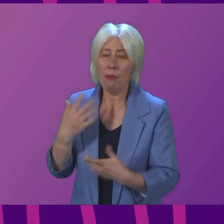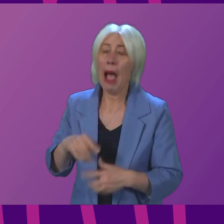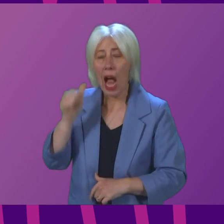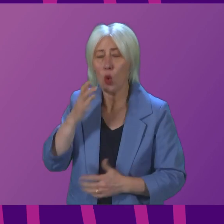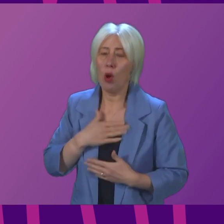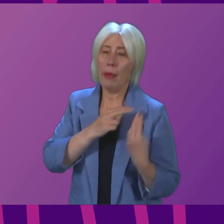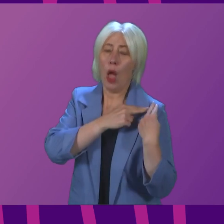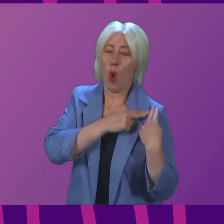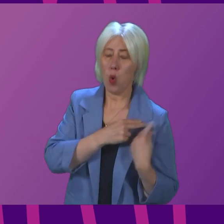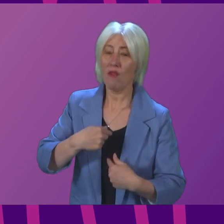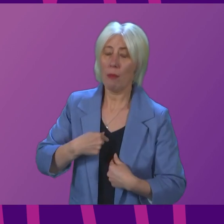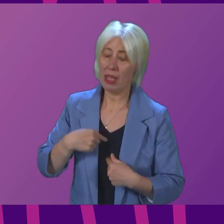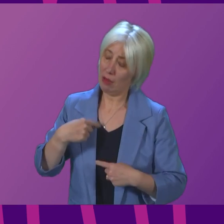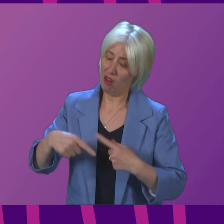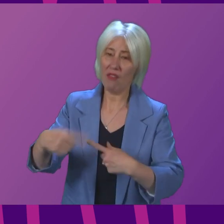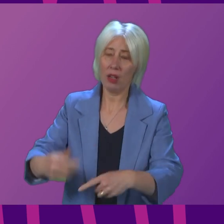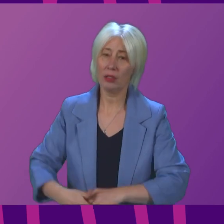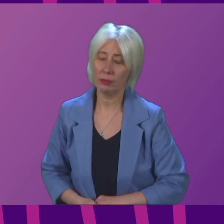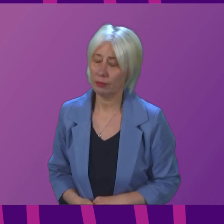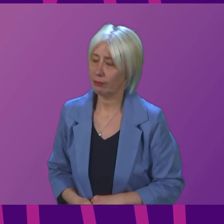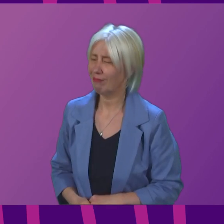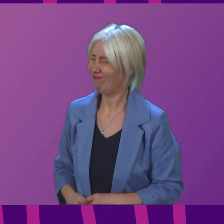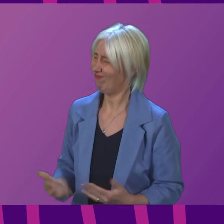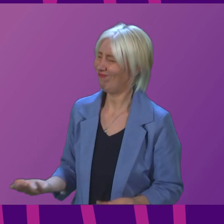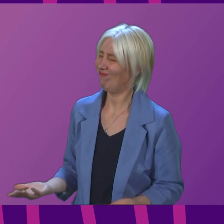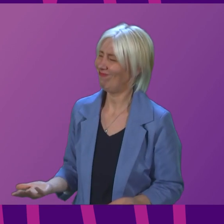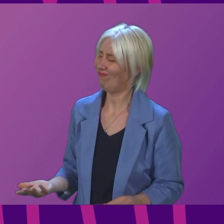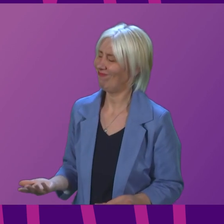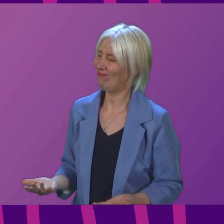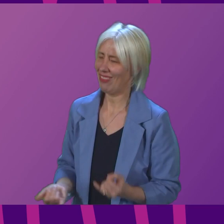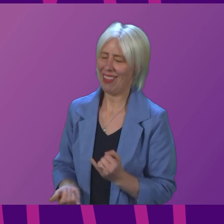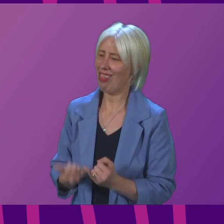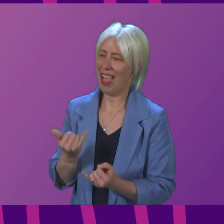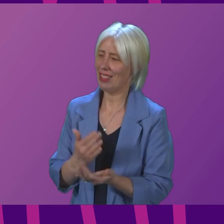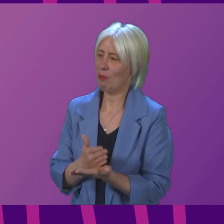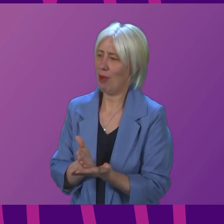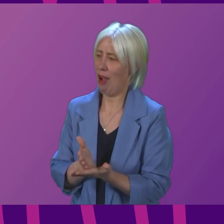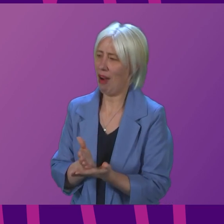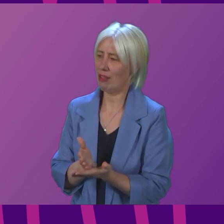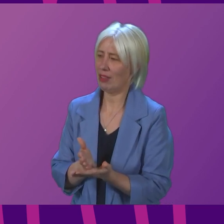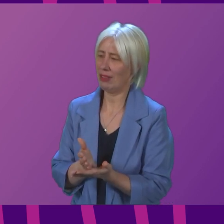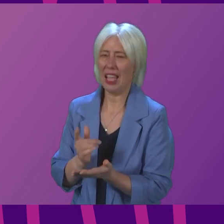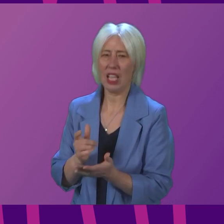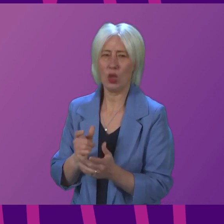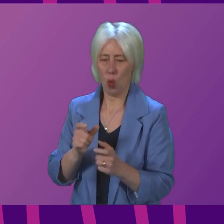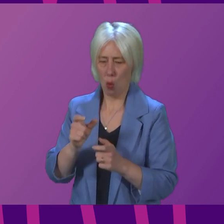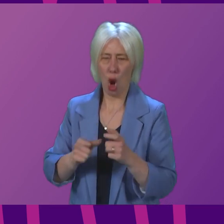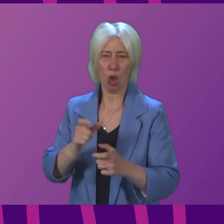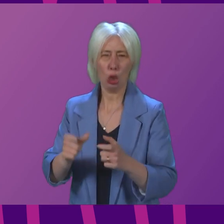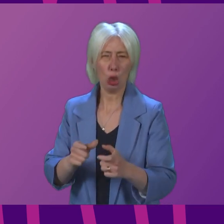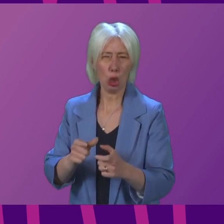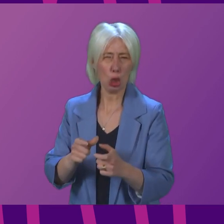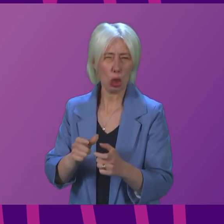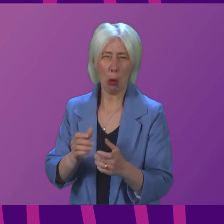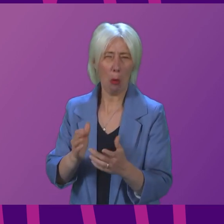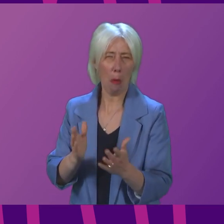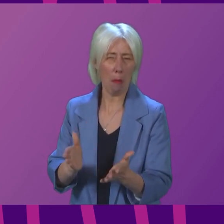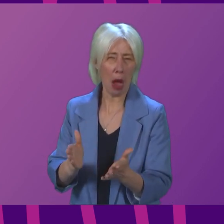I am sorry—that last part might be fine in words, but it is extraordinary and unthinkable